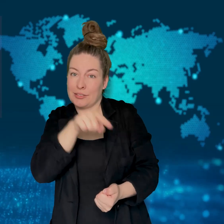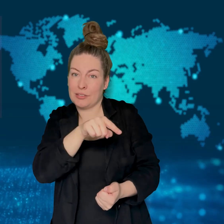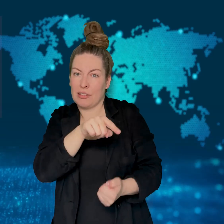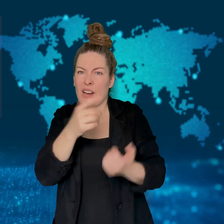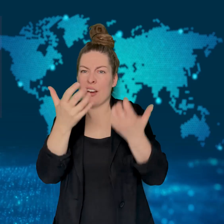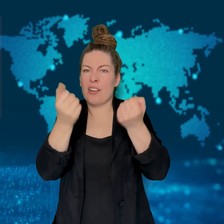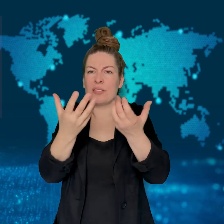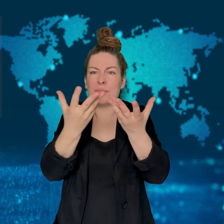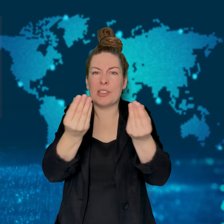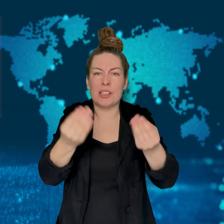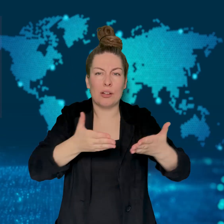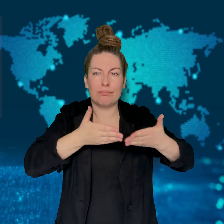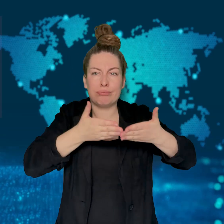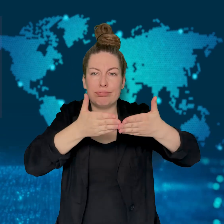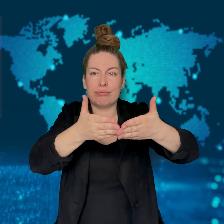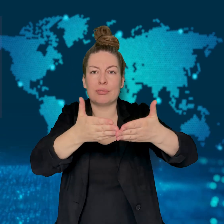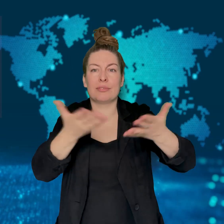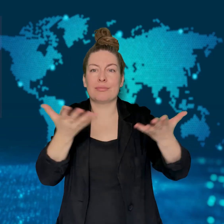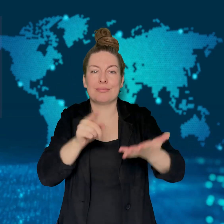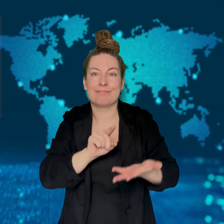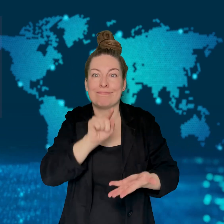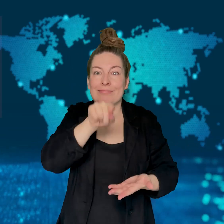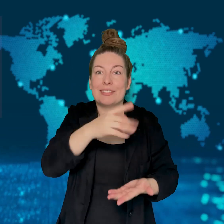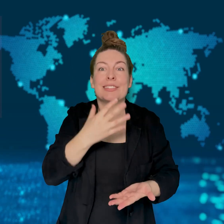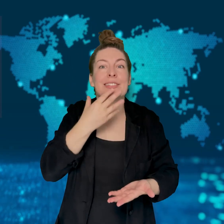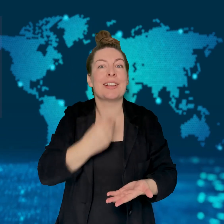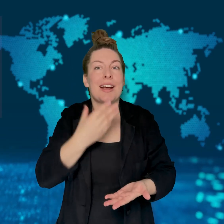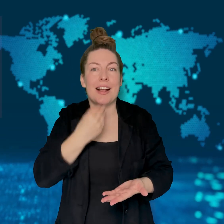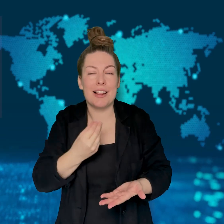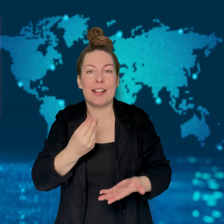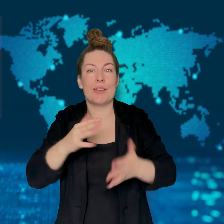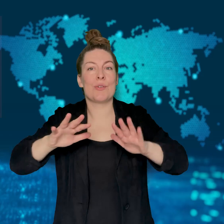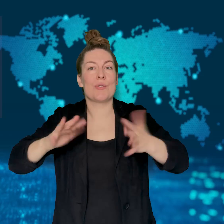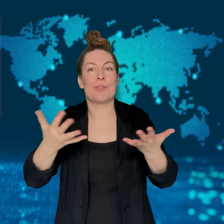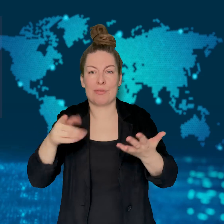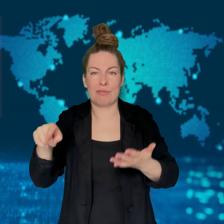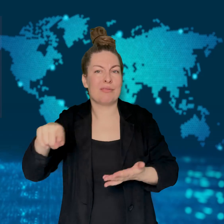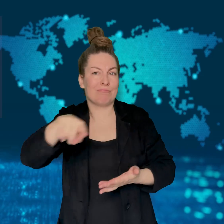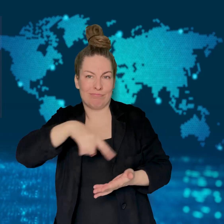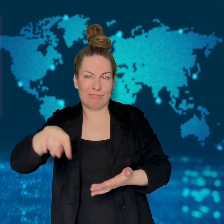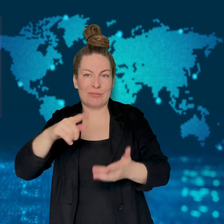Western countries have been urging for the tensions between